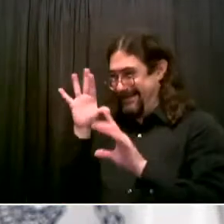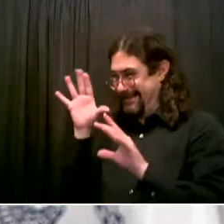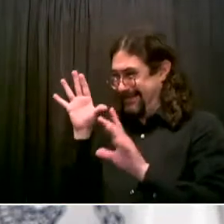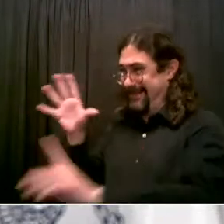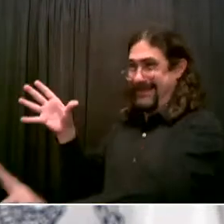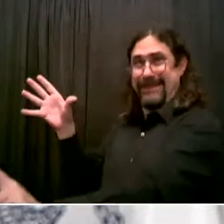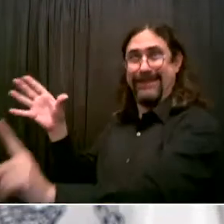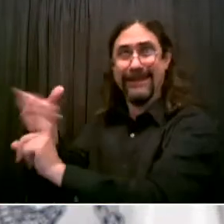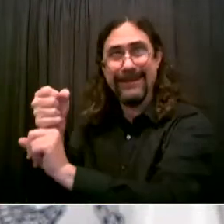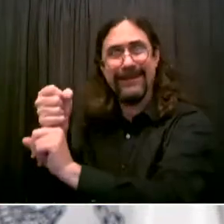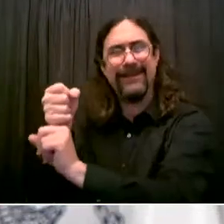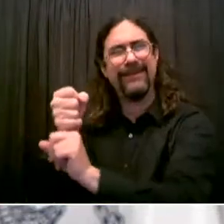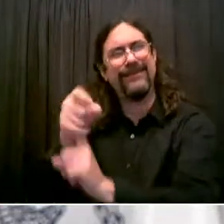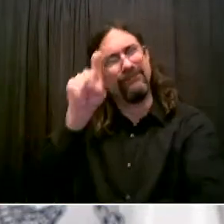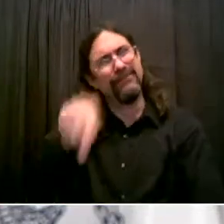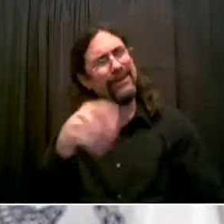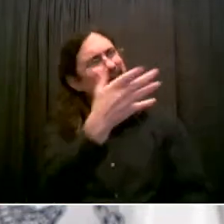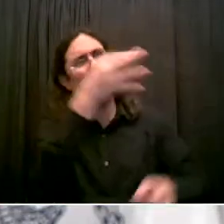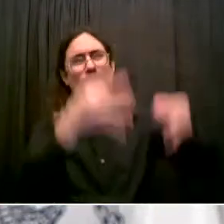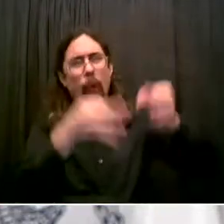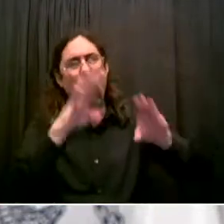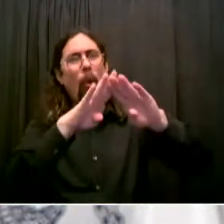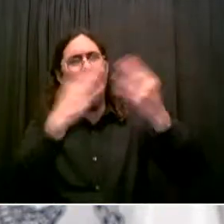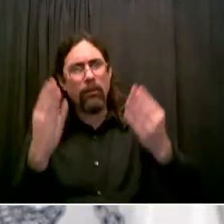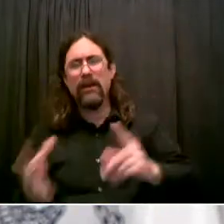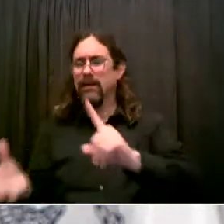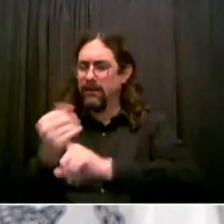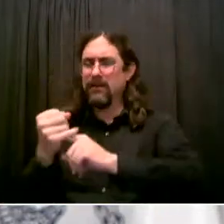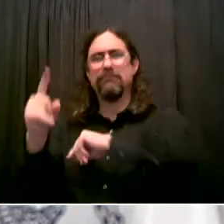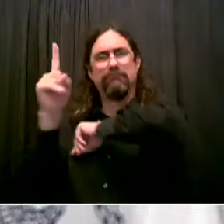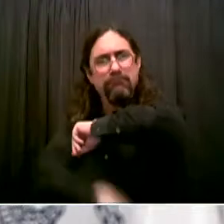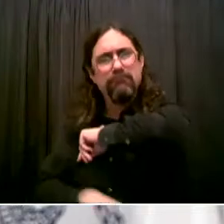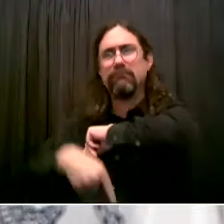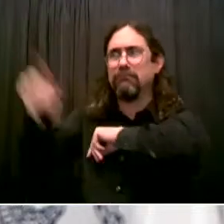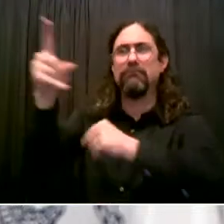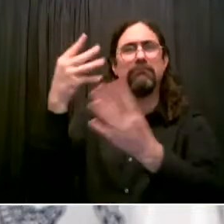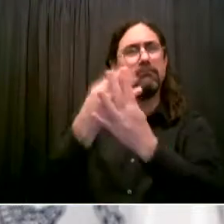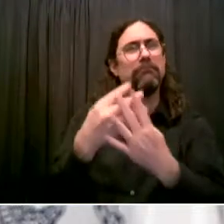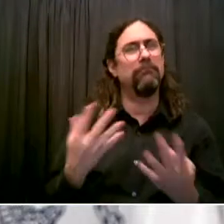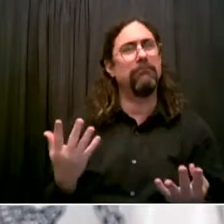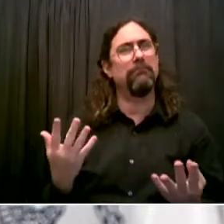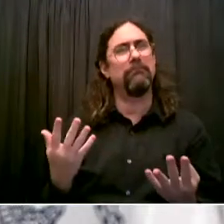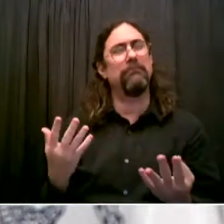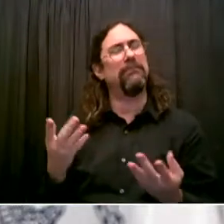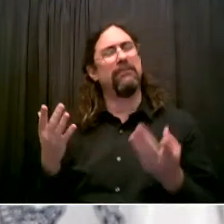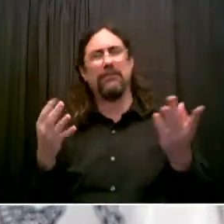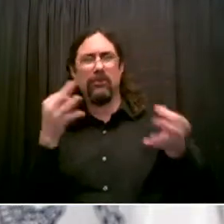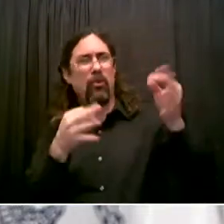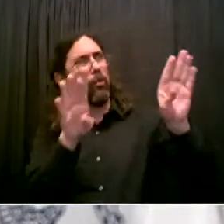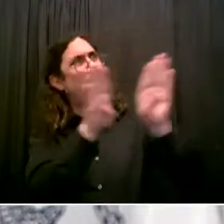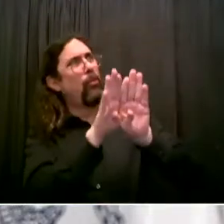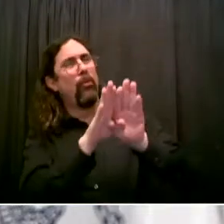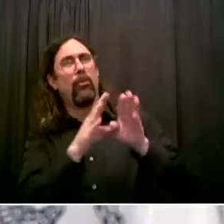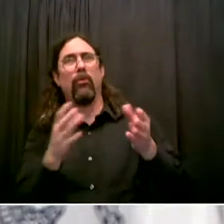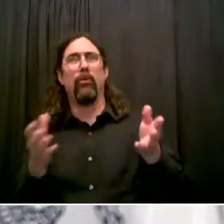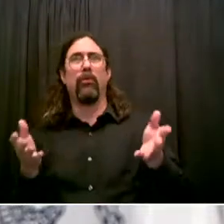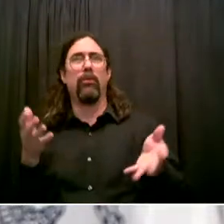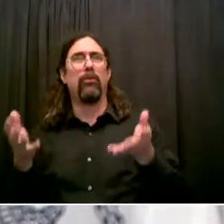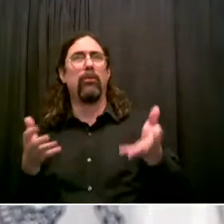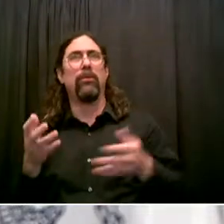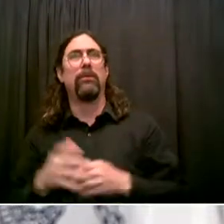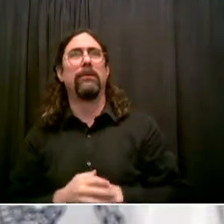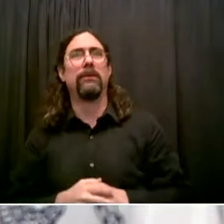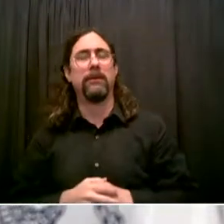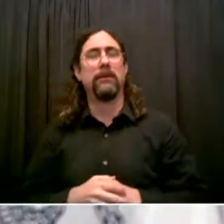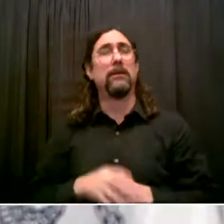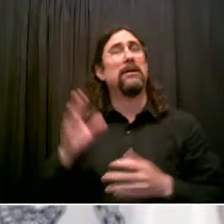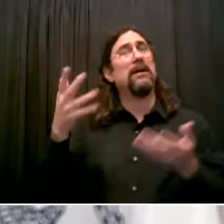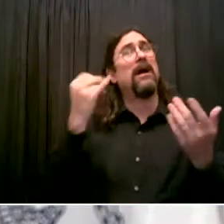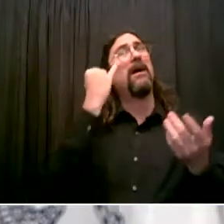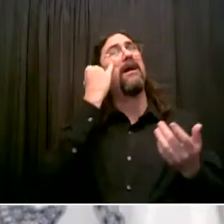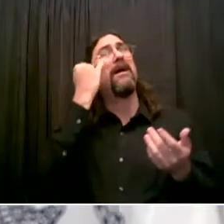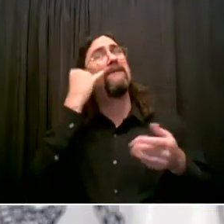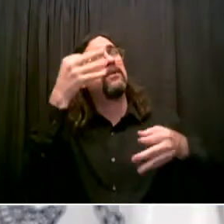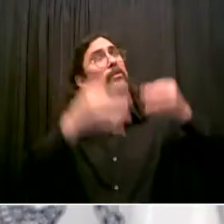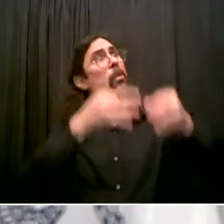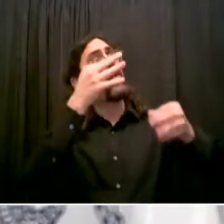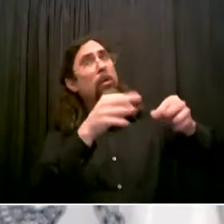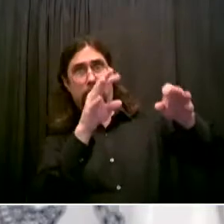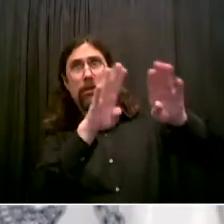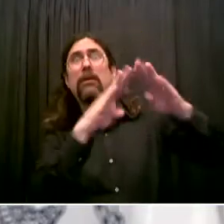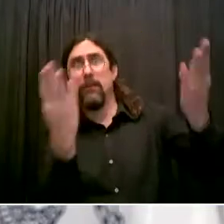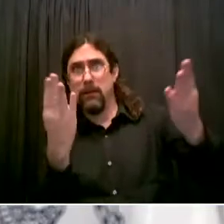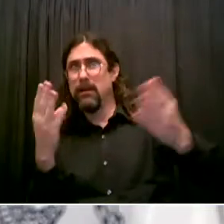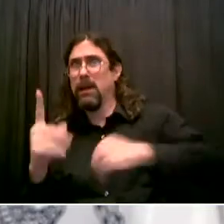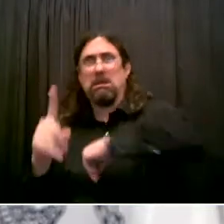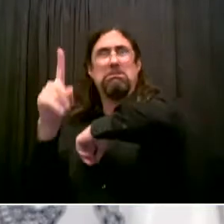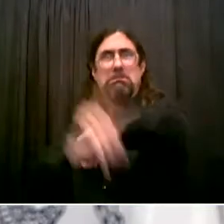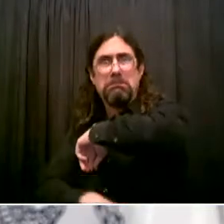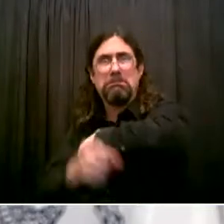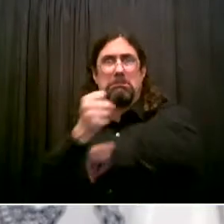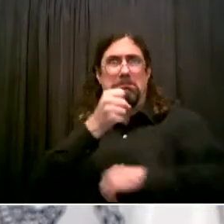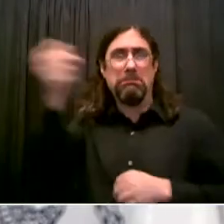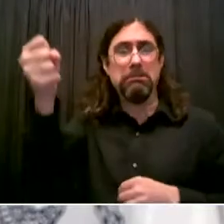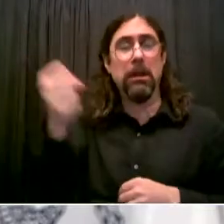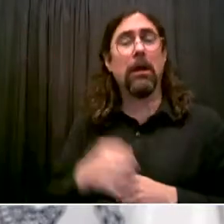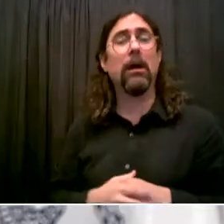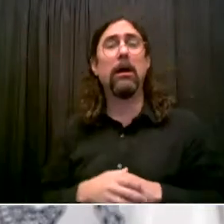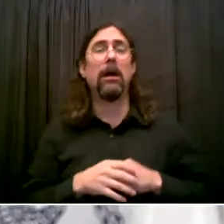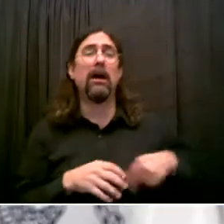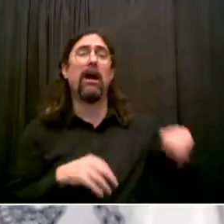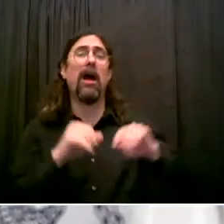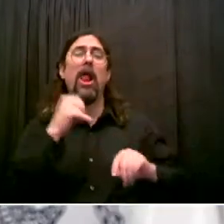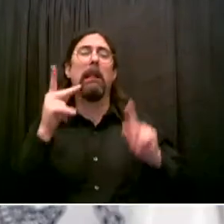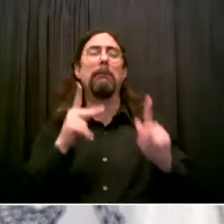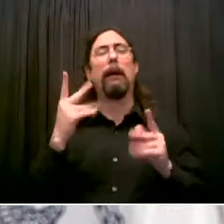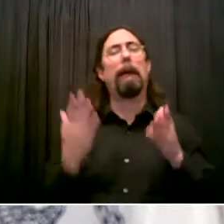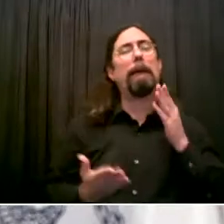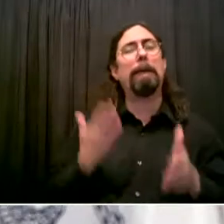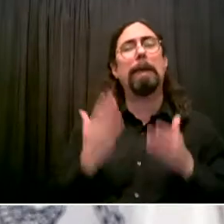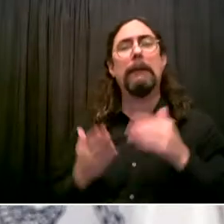FUNCTIONING.